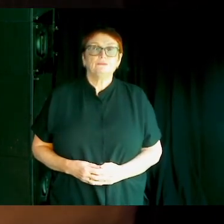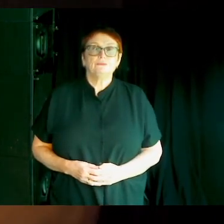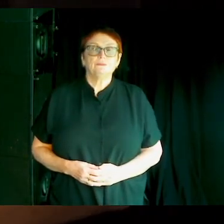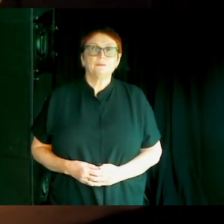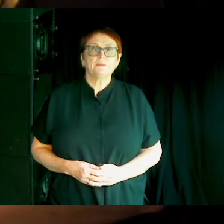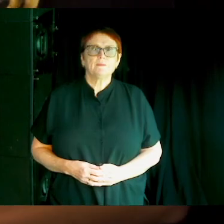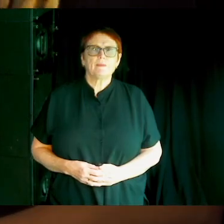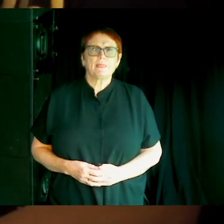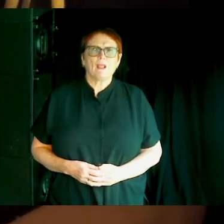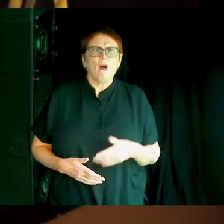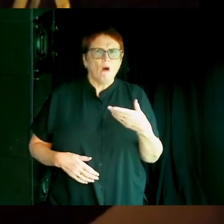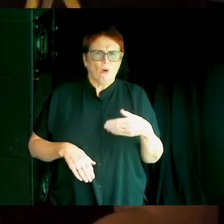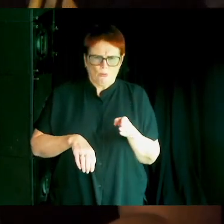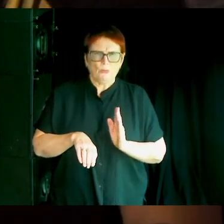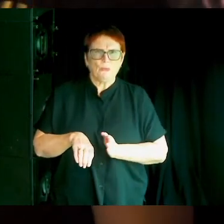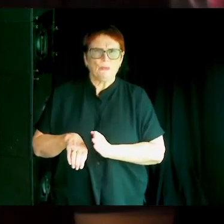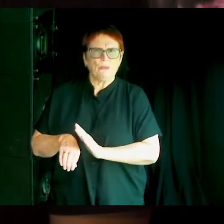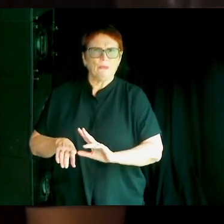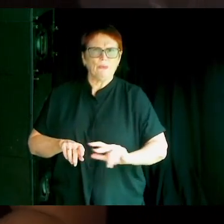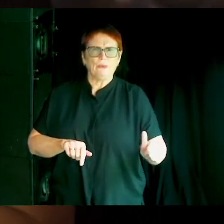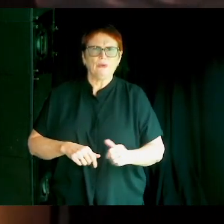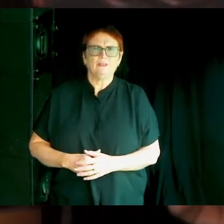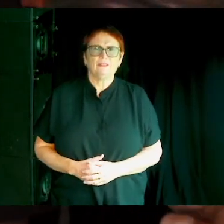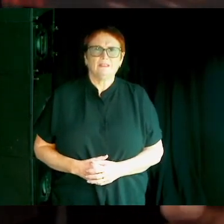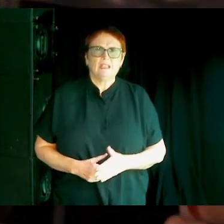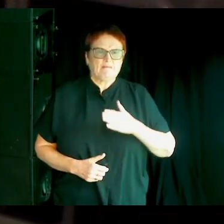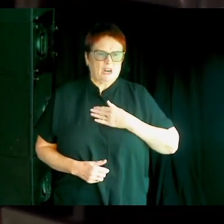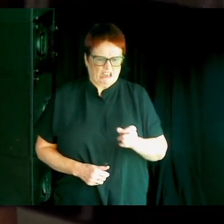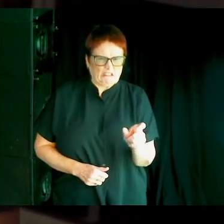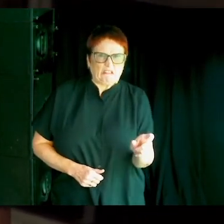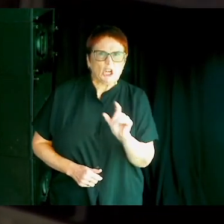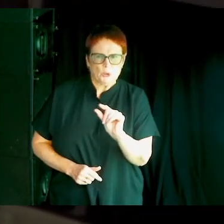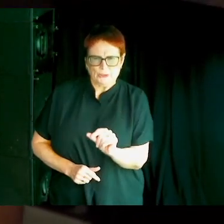wow look at how you chop it look at my chili like how thick it is sorry i'm just imagining